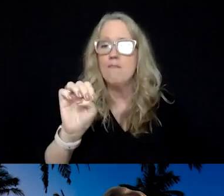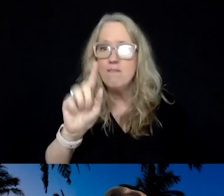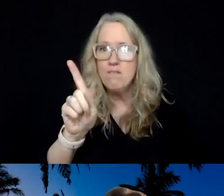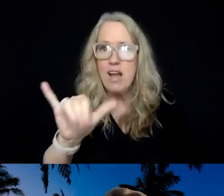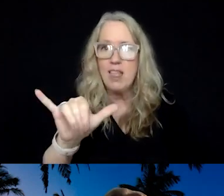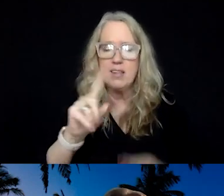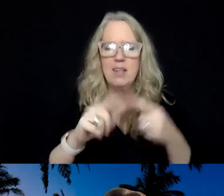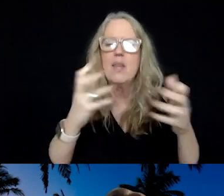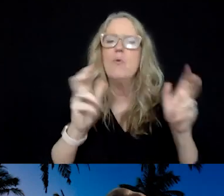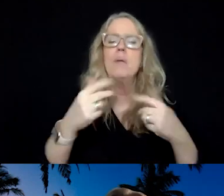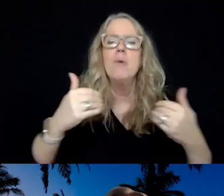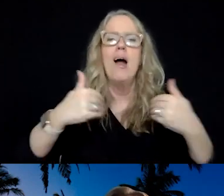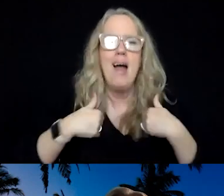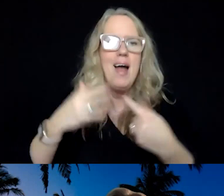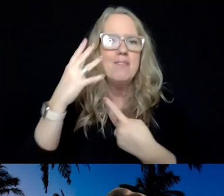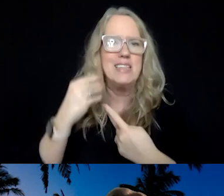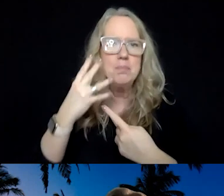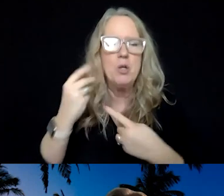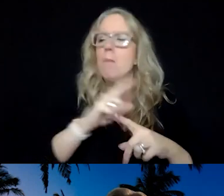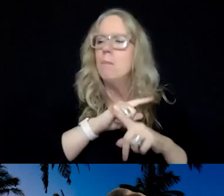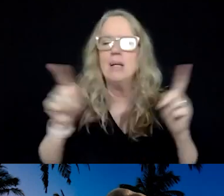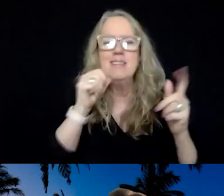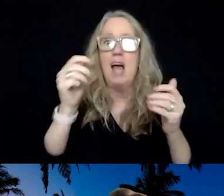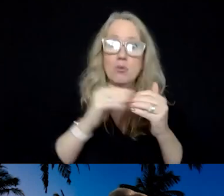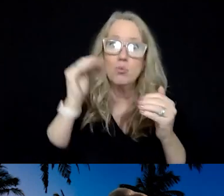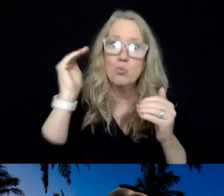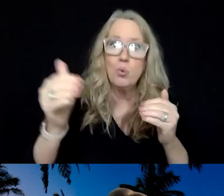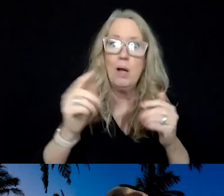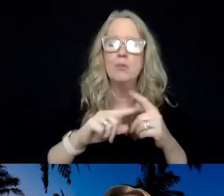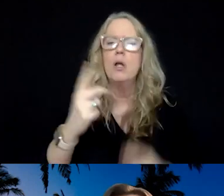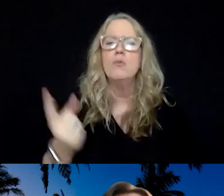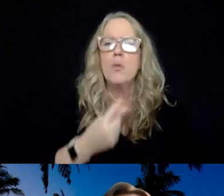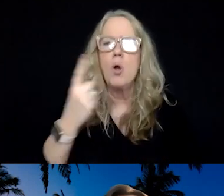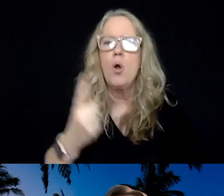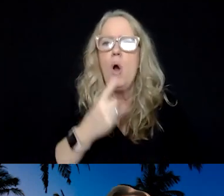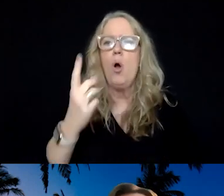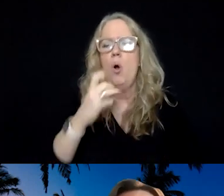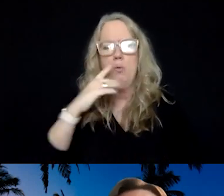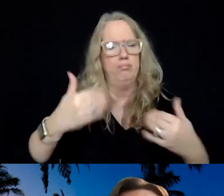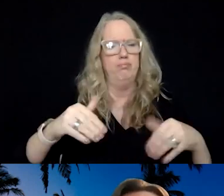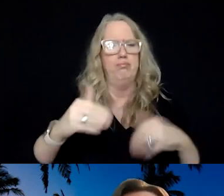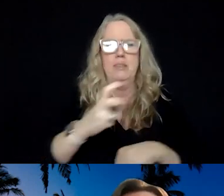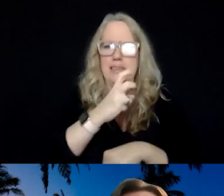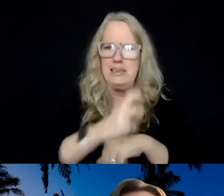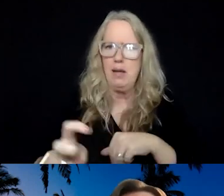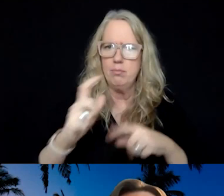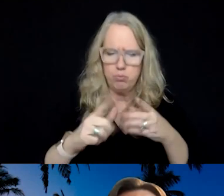WITH LIVED EXPERIENCE, BUT NOT TOO MUCH. THERE IS ALWAYS A TOUGH ROAD TO CROSS THERE.